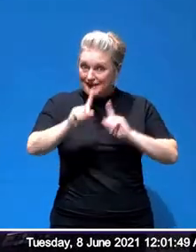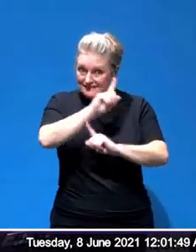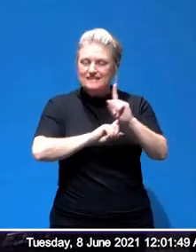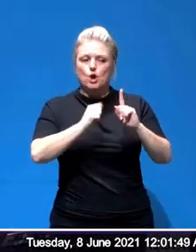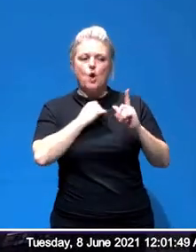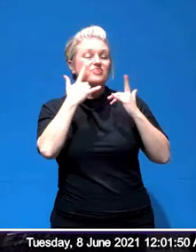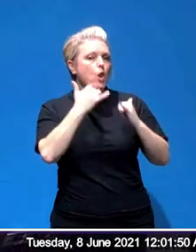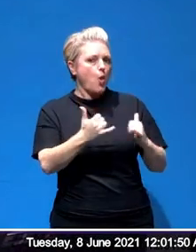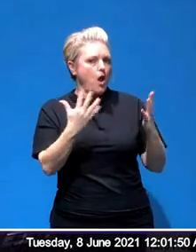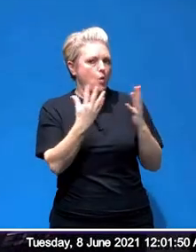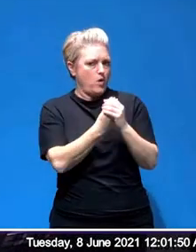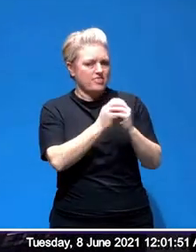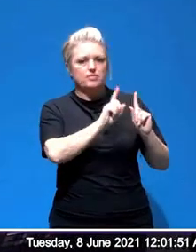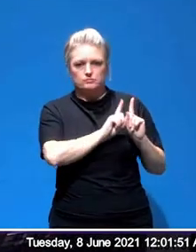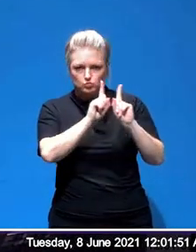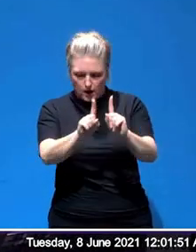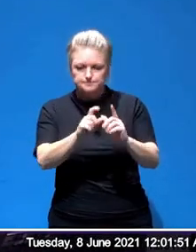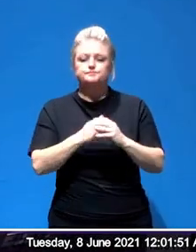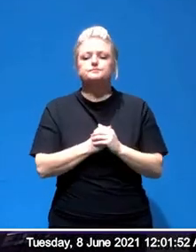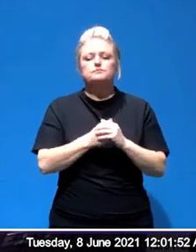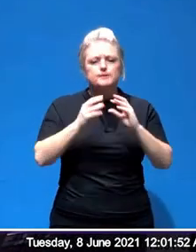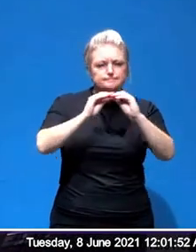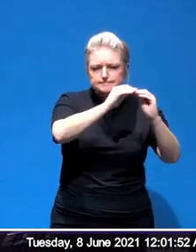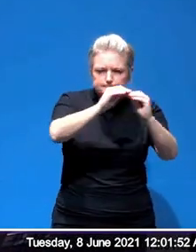At the case conference, an agreement was reached that the NDIS would fund the